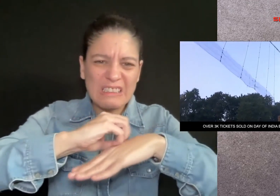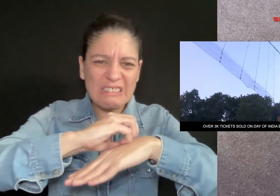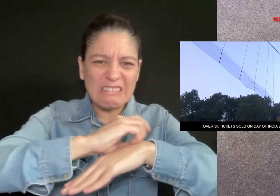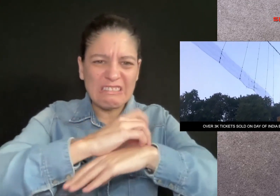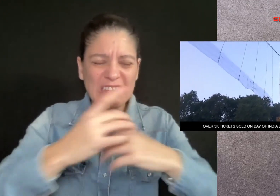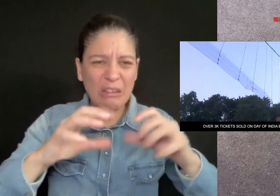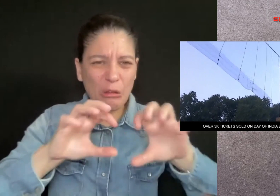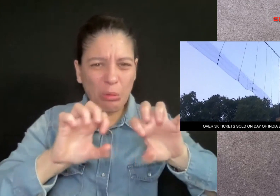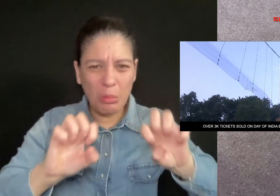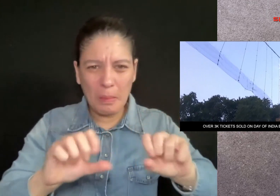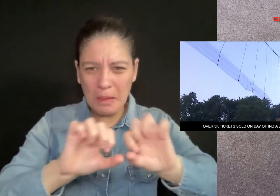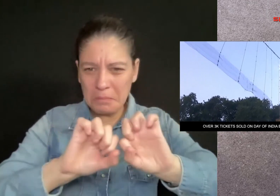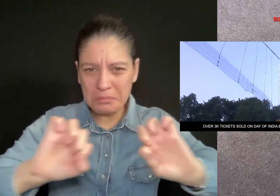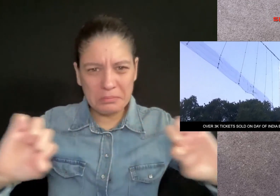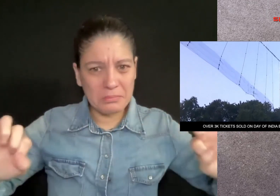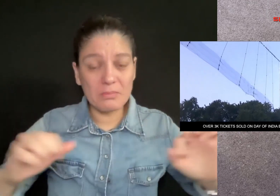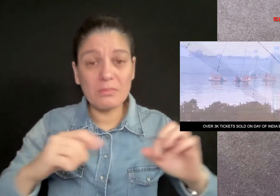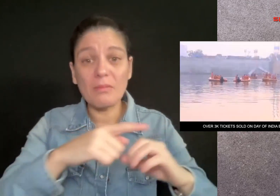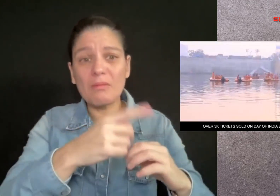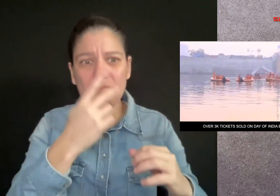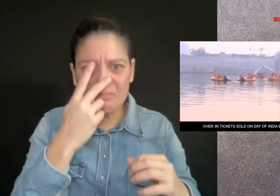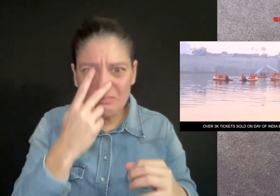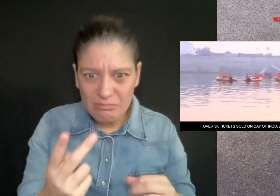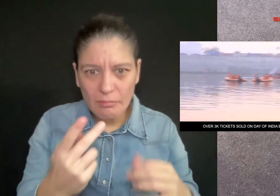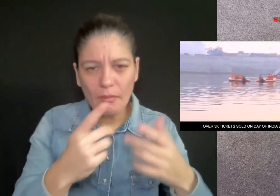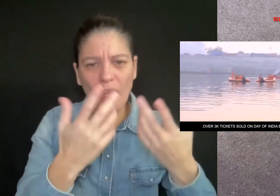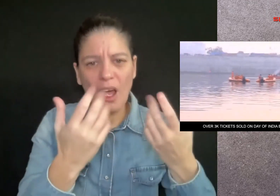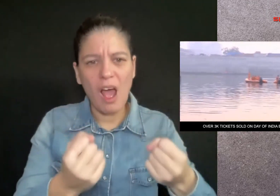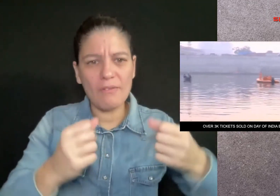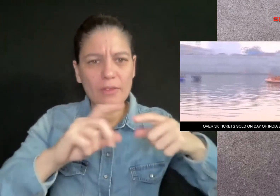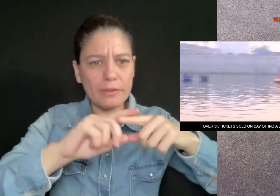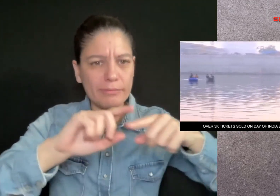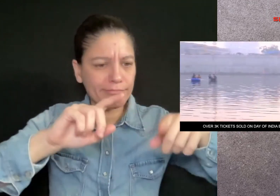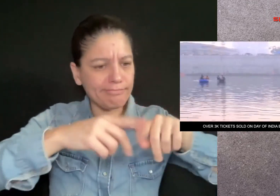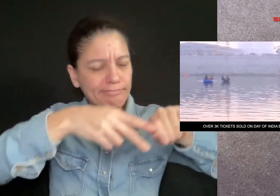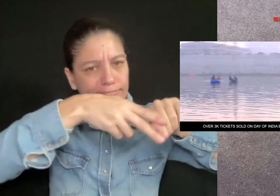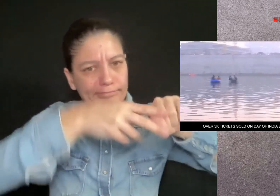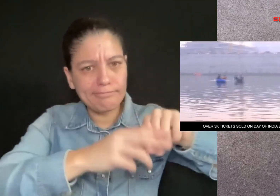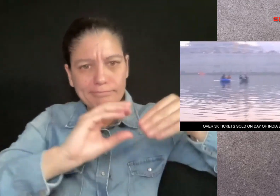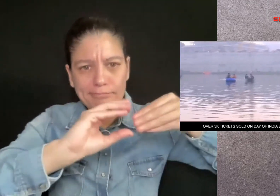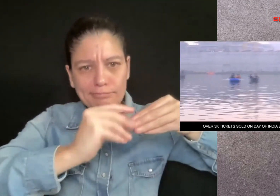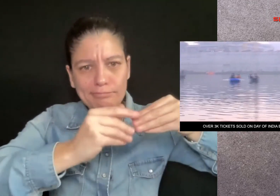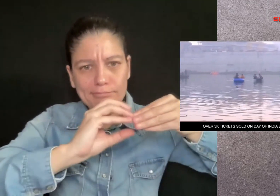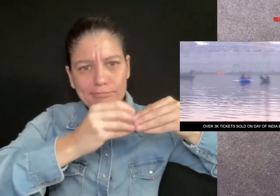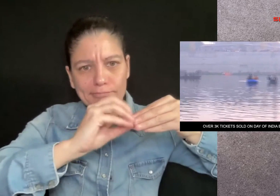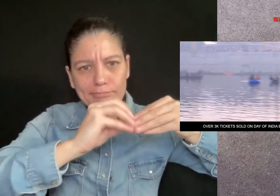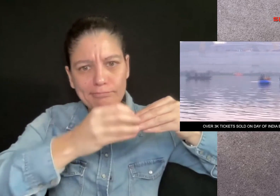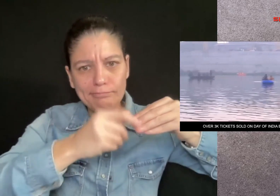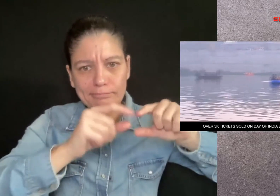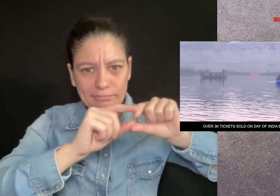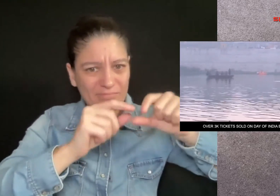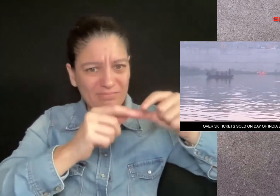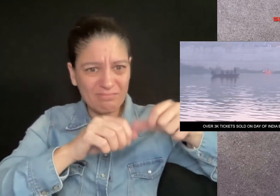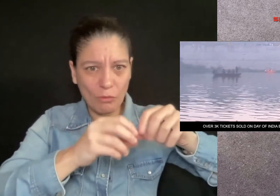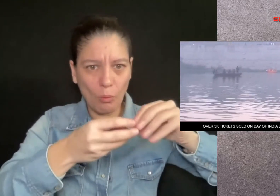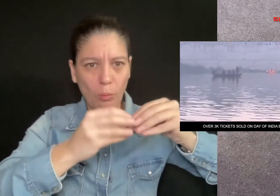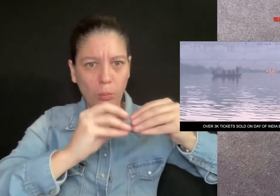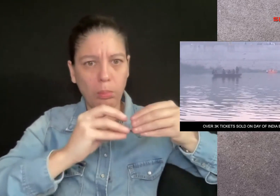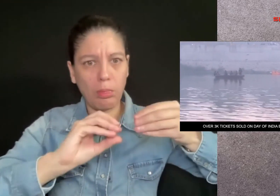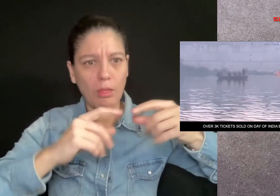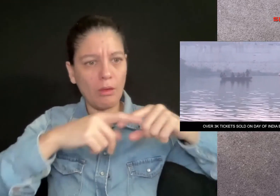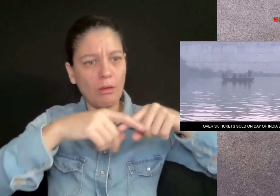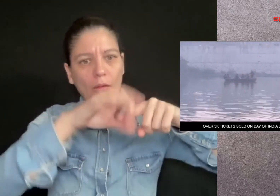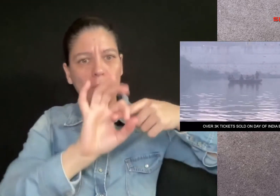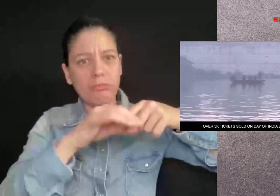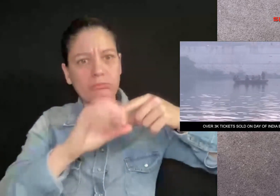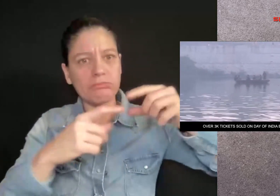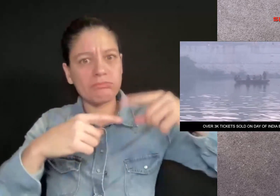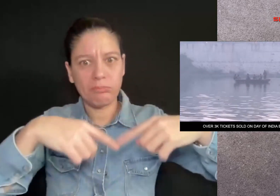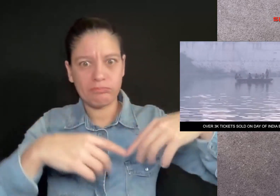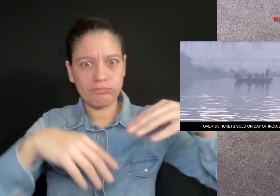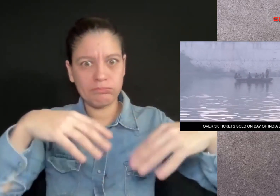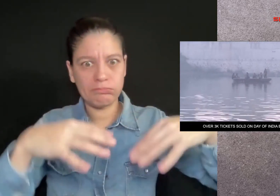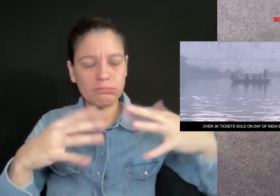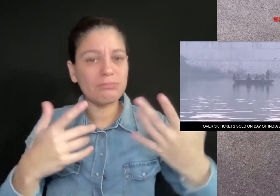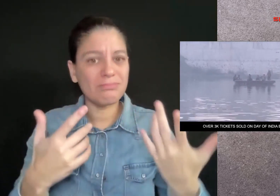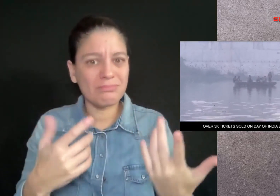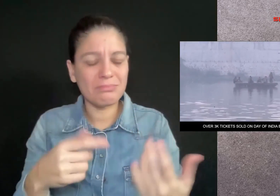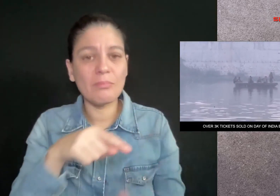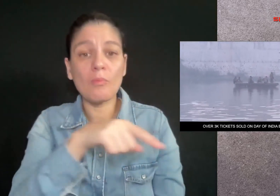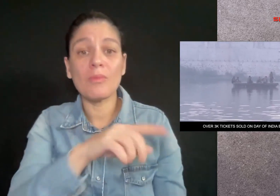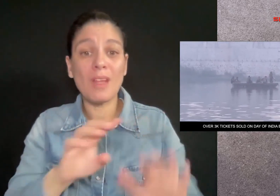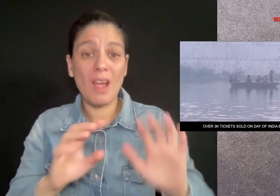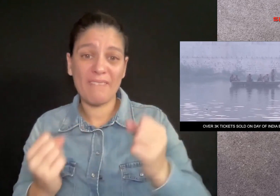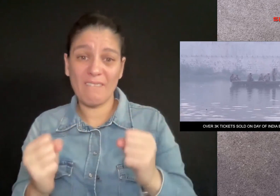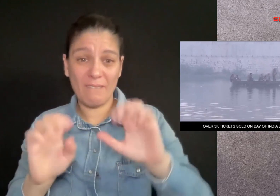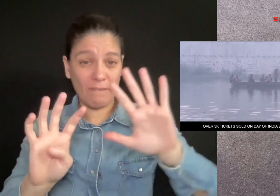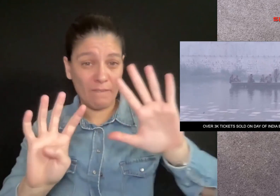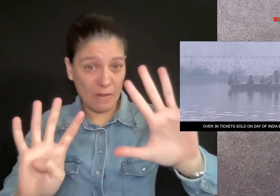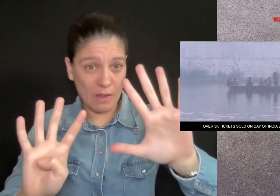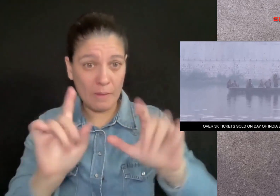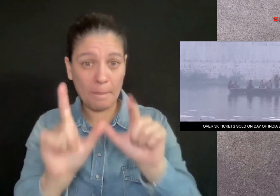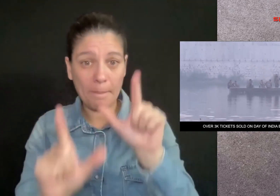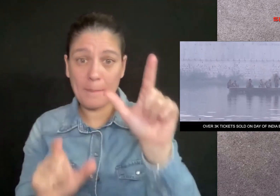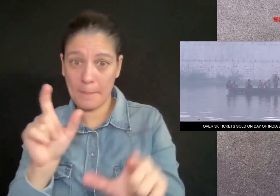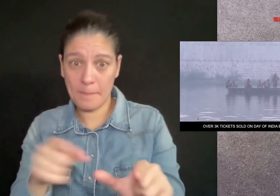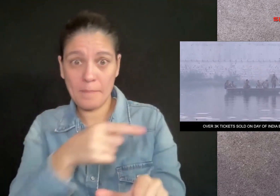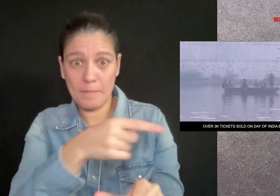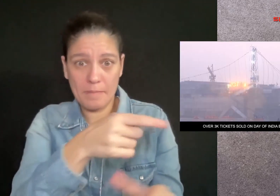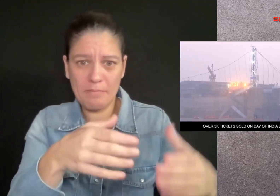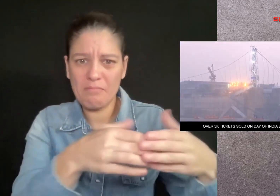and that some of the bolts connecting the cables were thought to be loose nine people